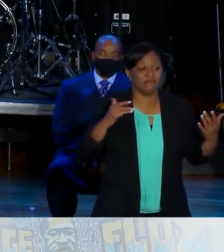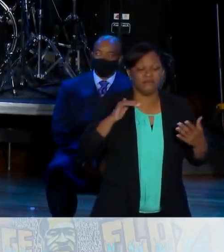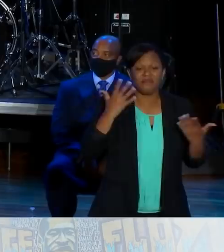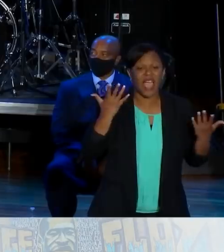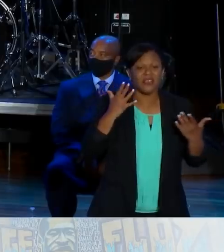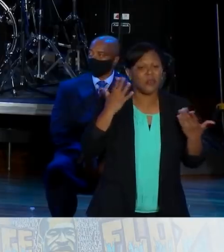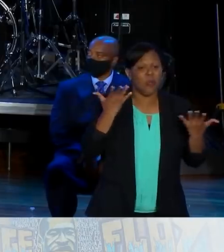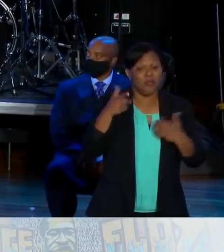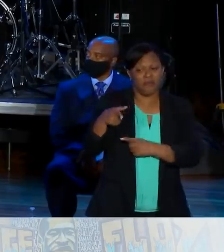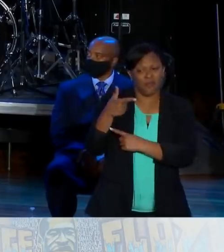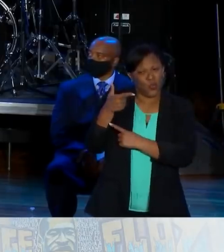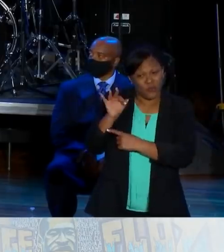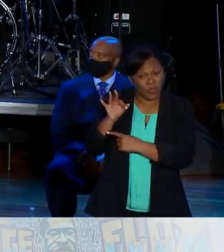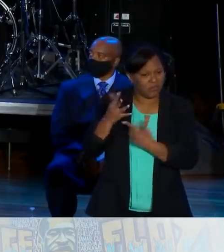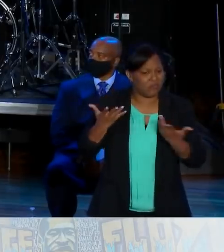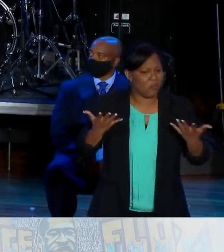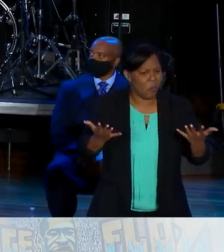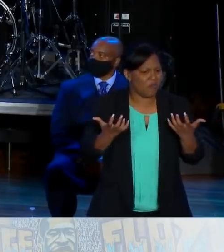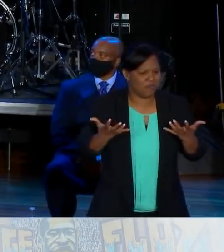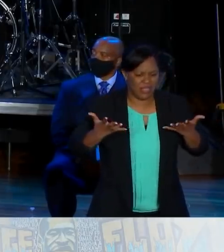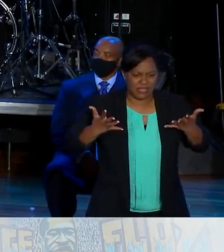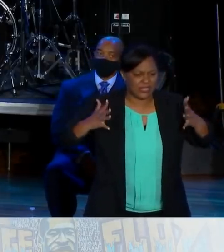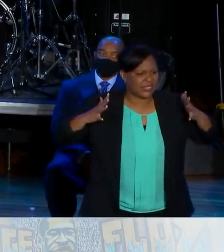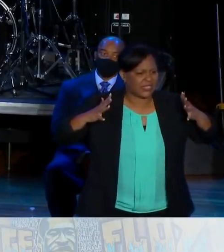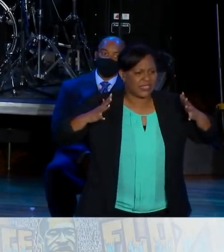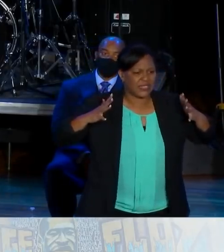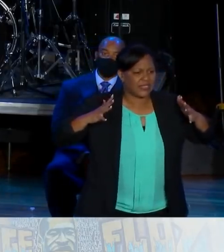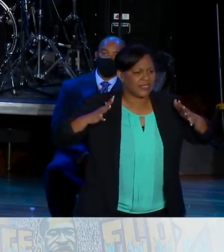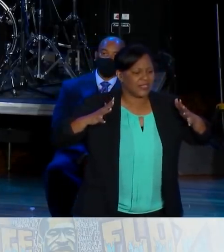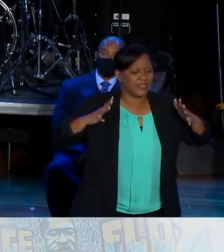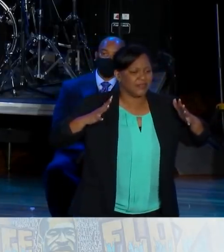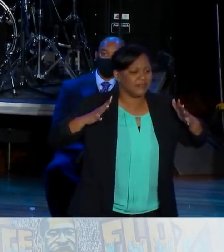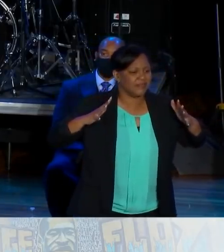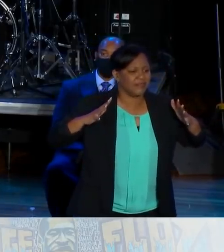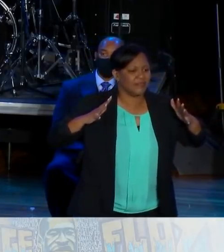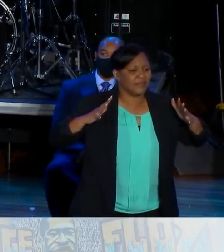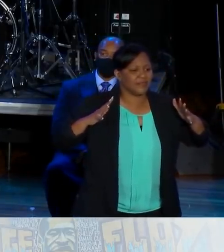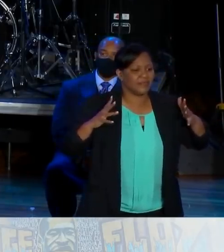HIS CHILDREN DESERVE BETTER THAN THAT.